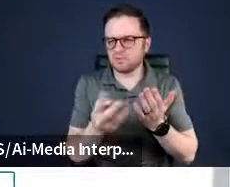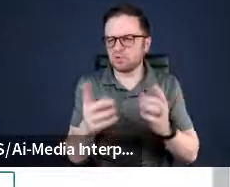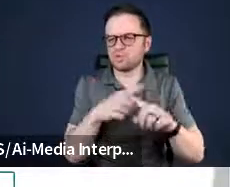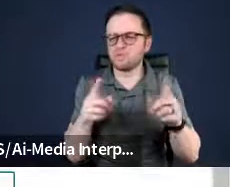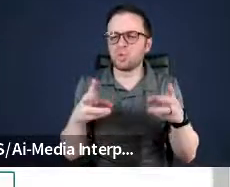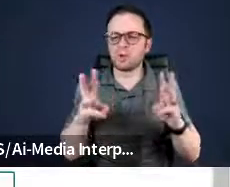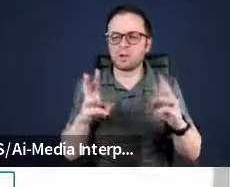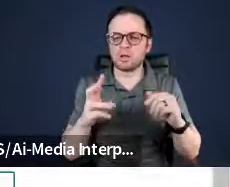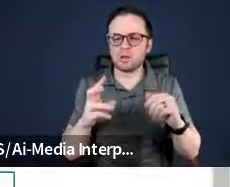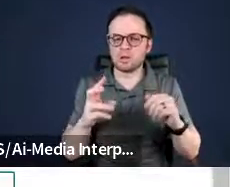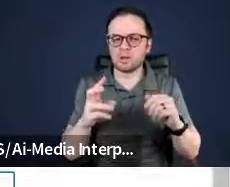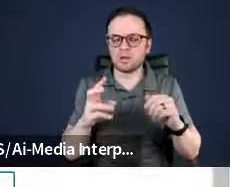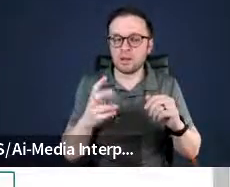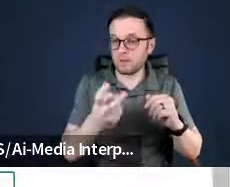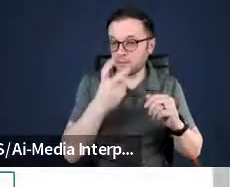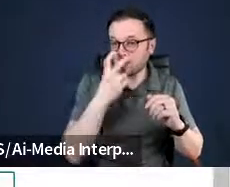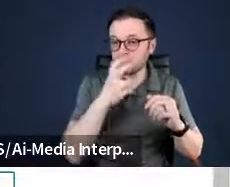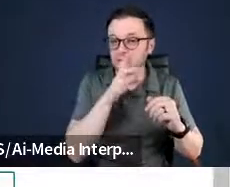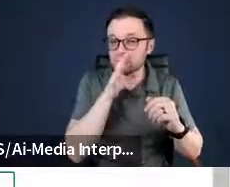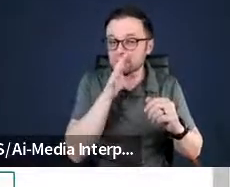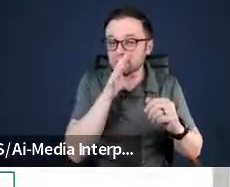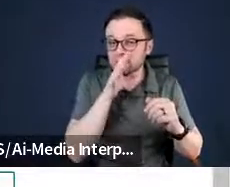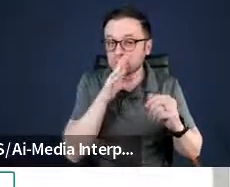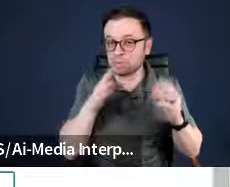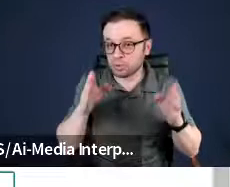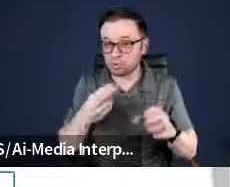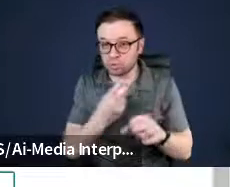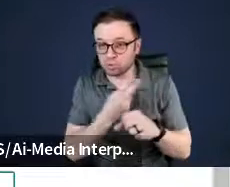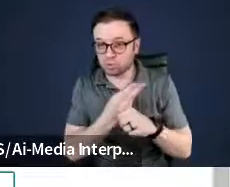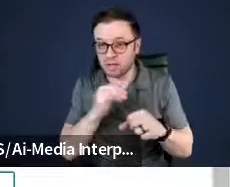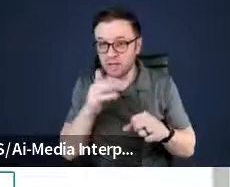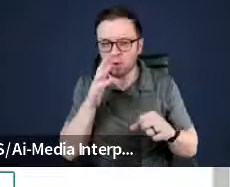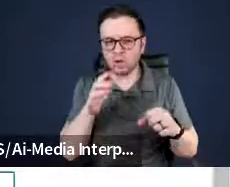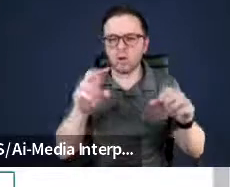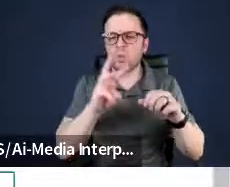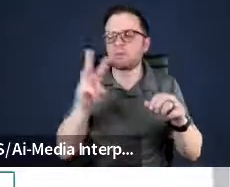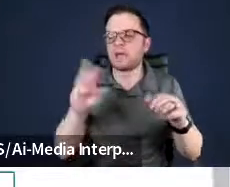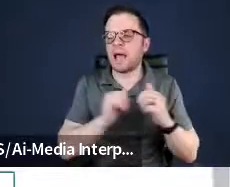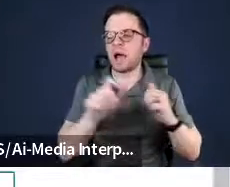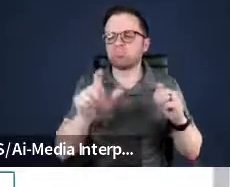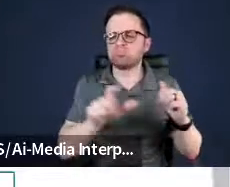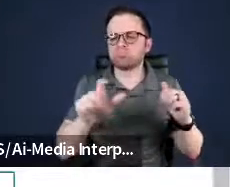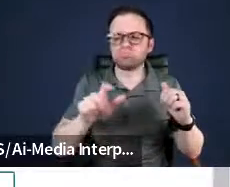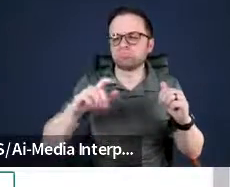moving on from there, we are going to talk about a few different ways that a blind screen reader user